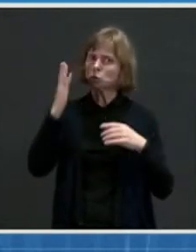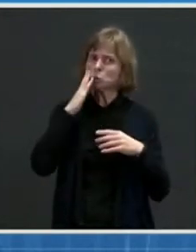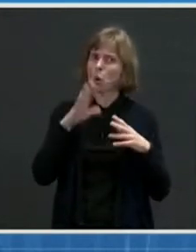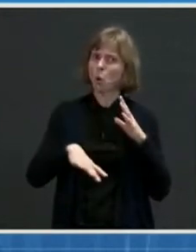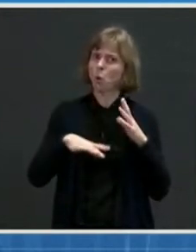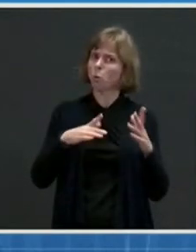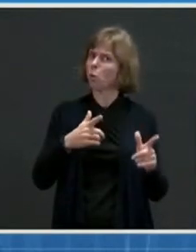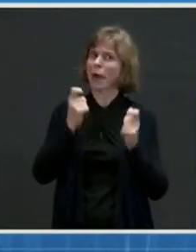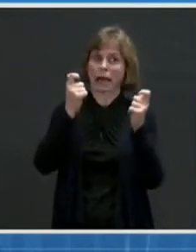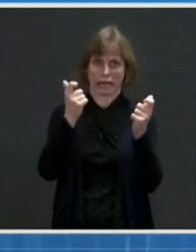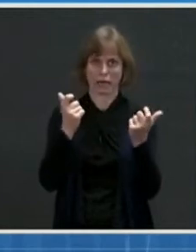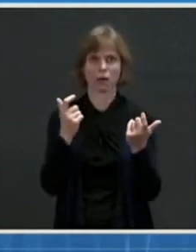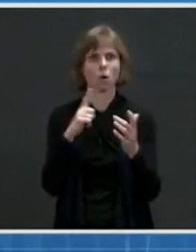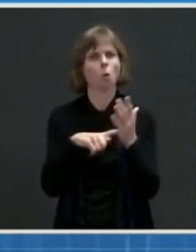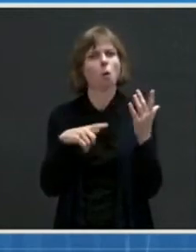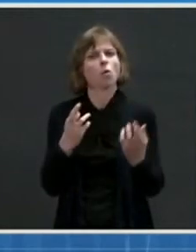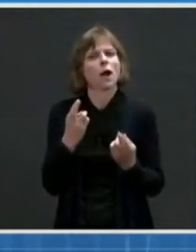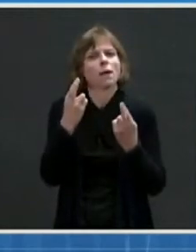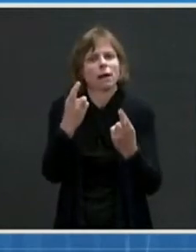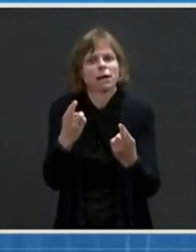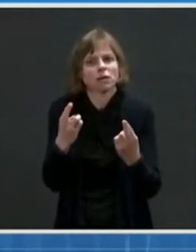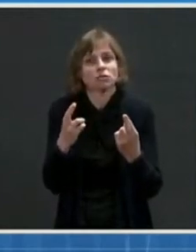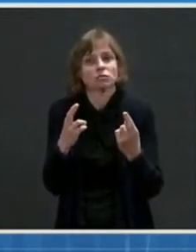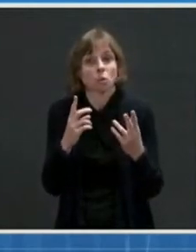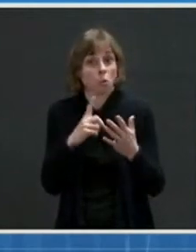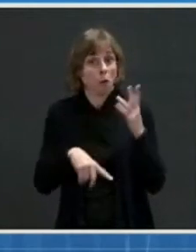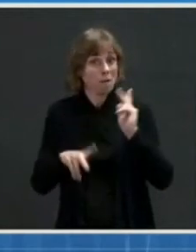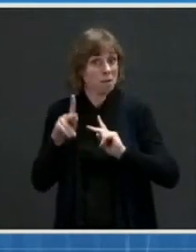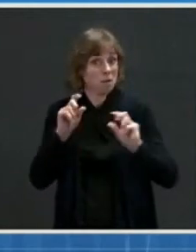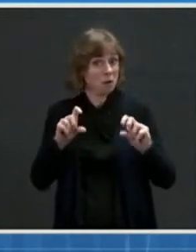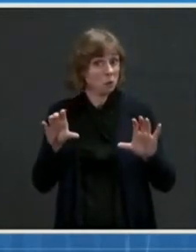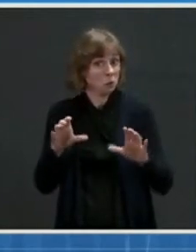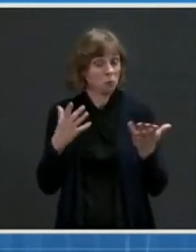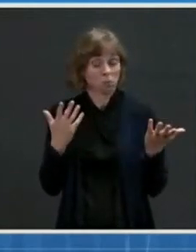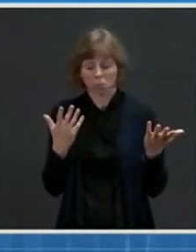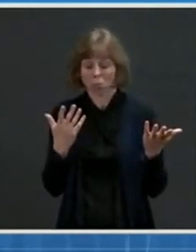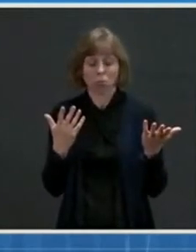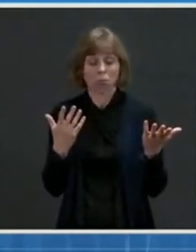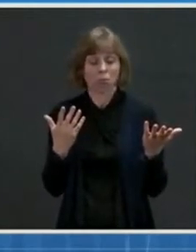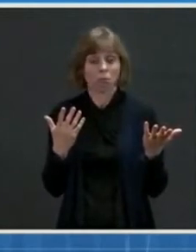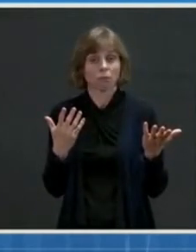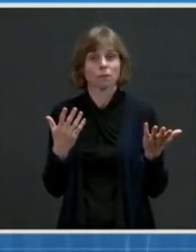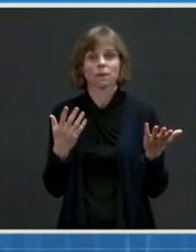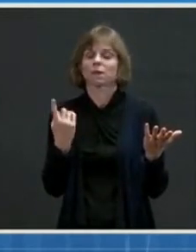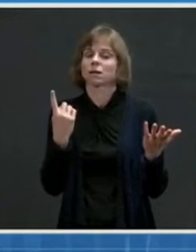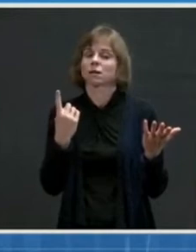AT THAT. AND WE'RE GOING TO FIND OUT VERY QUICKLY WHAT RECOMMENDATIONS COULD BE MADE